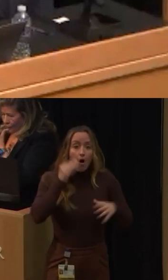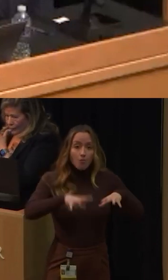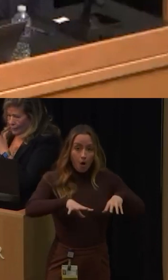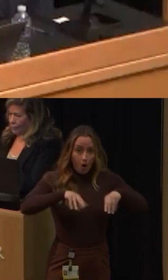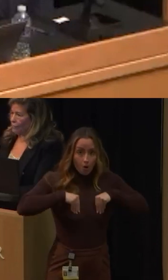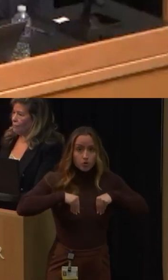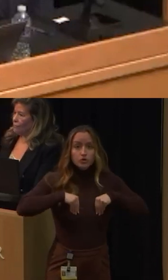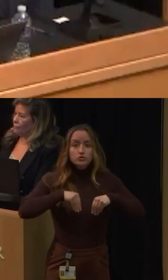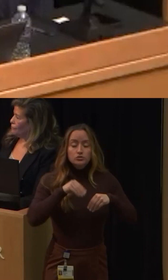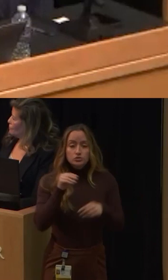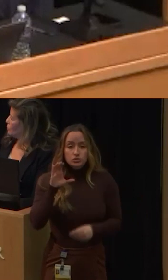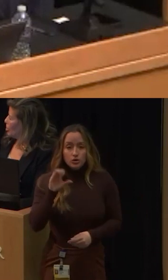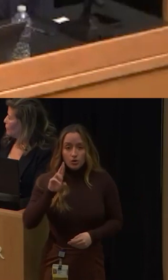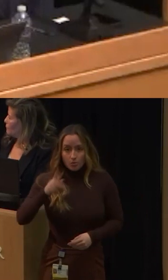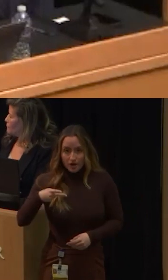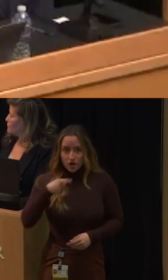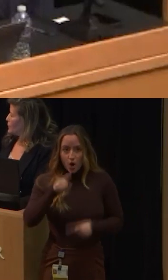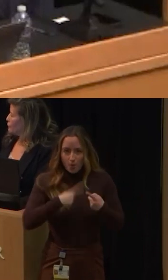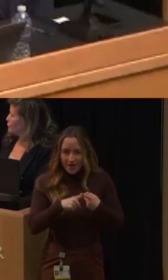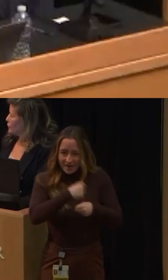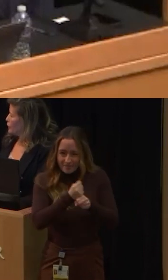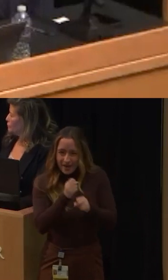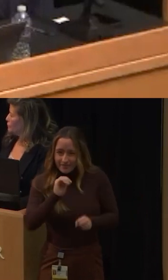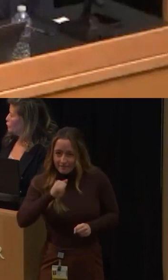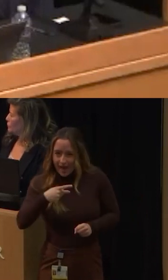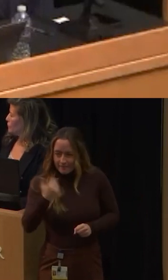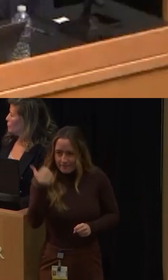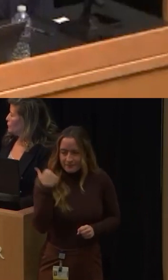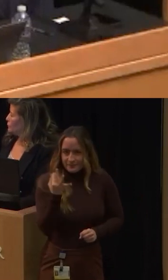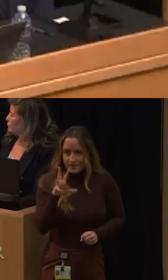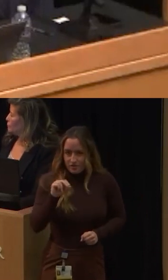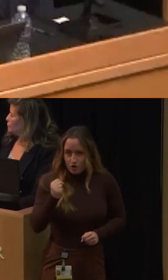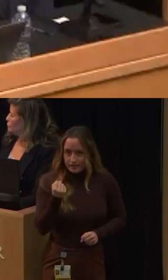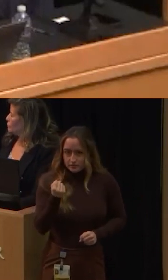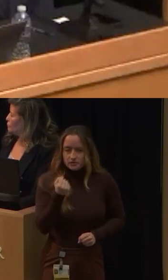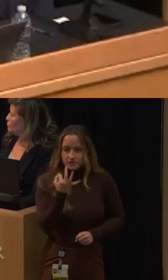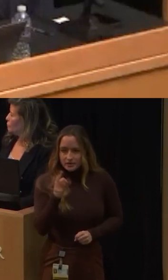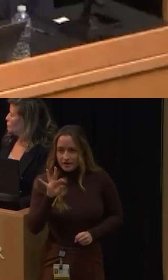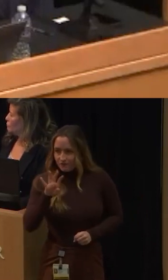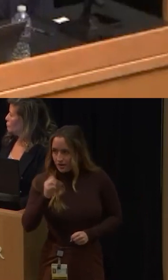made those maps in 1950, I know you, in 1930, in 1940, I know you can't see them,